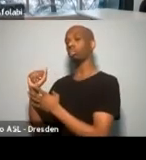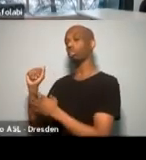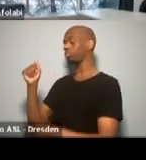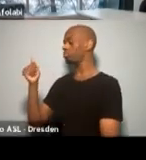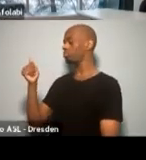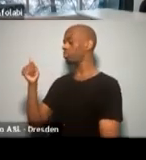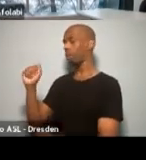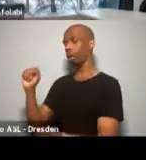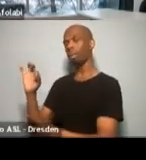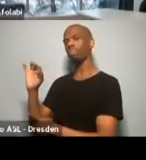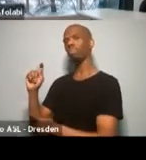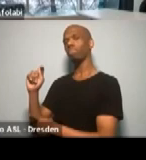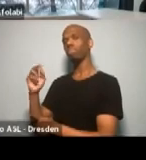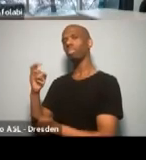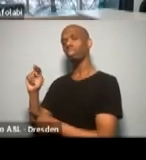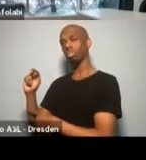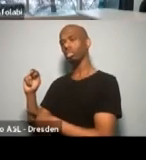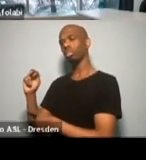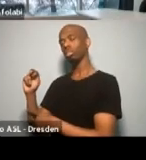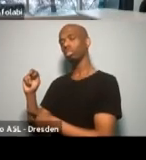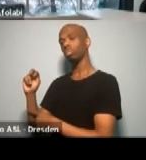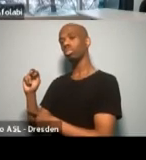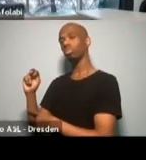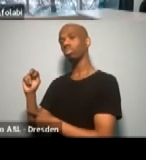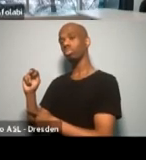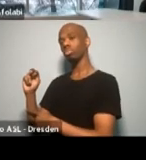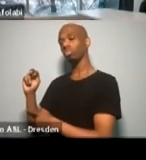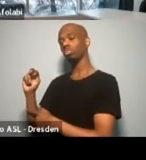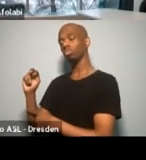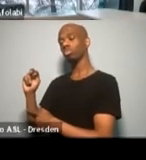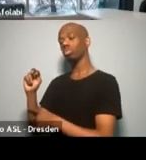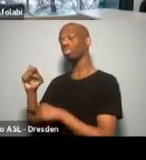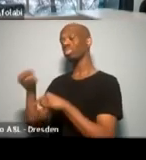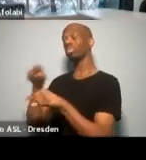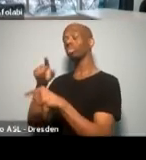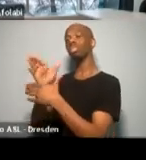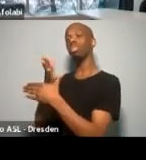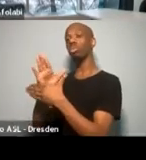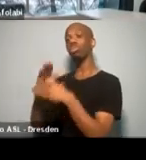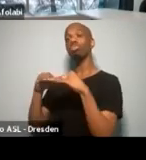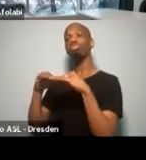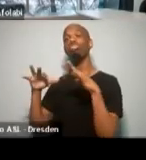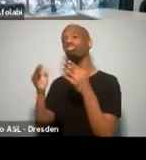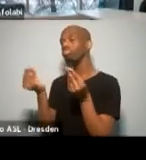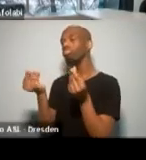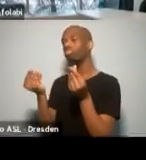the shared territory of diverse peoples from near and from far.